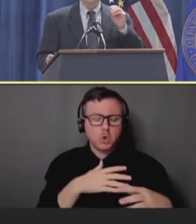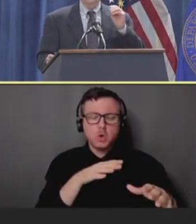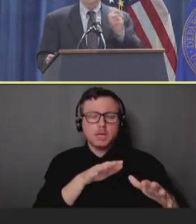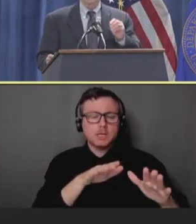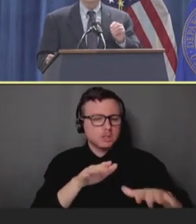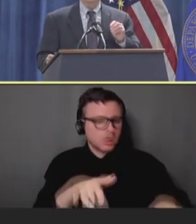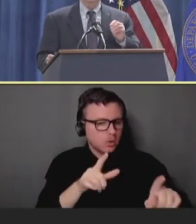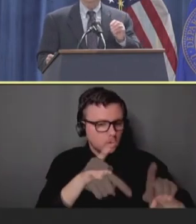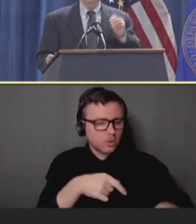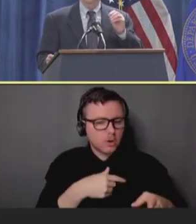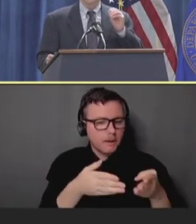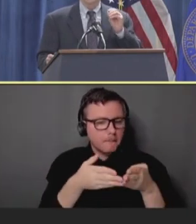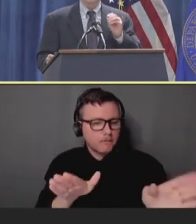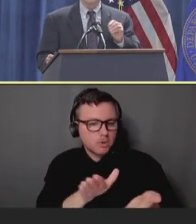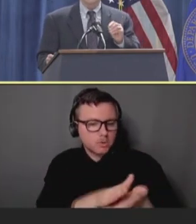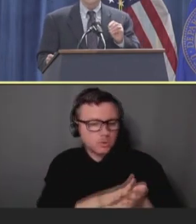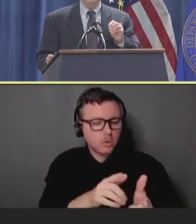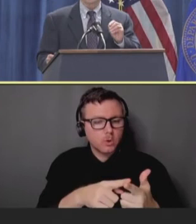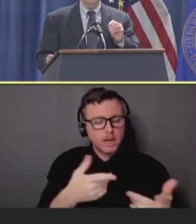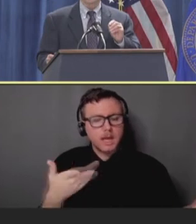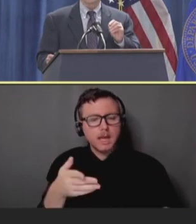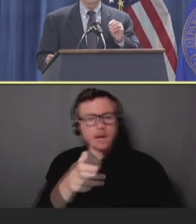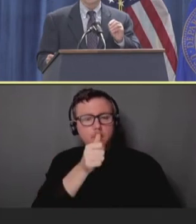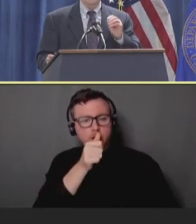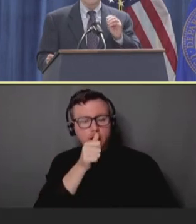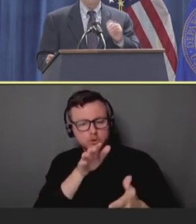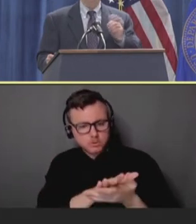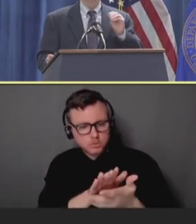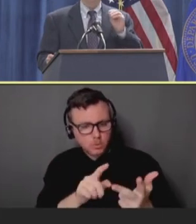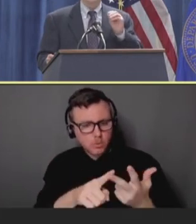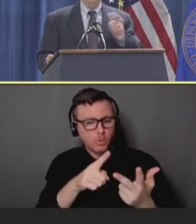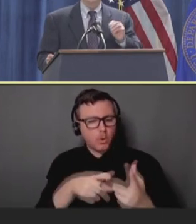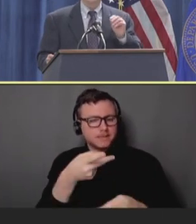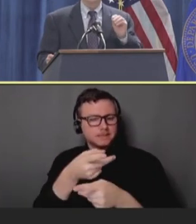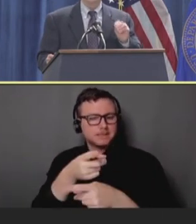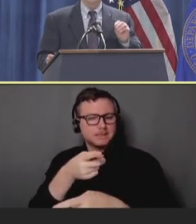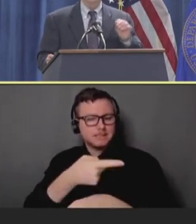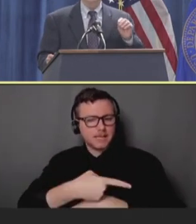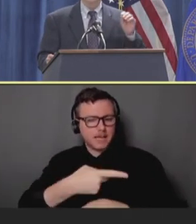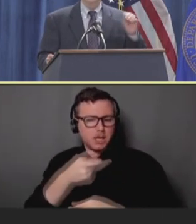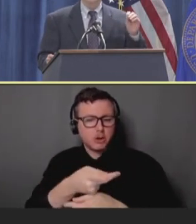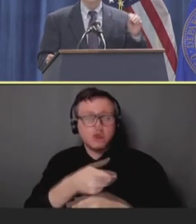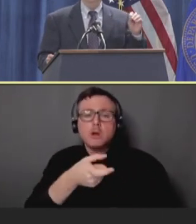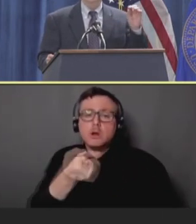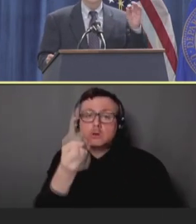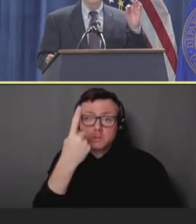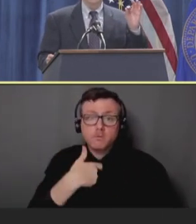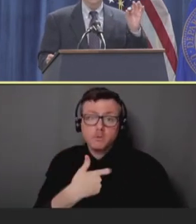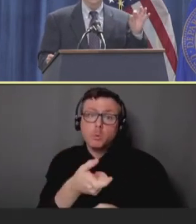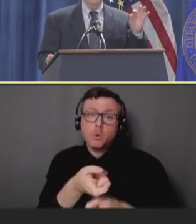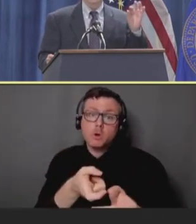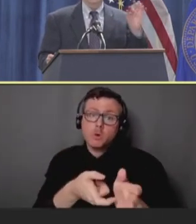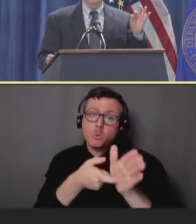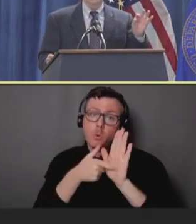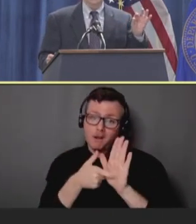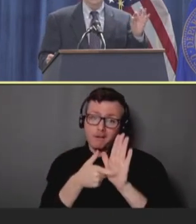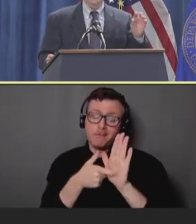or private school or a daycare center had to be fully vaccinated against the 12 traditional